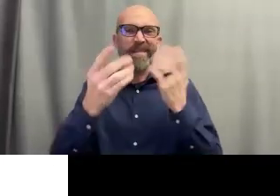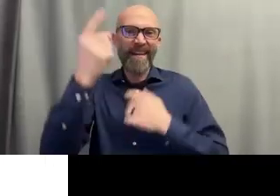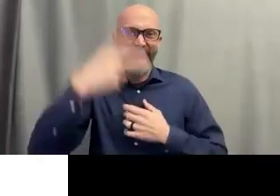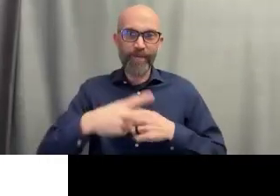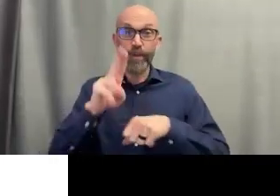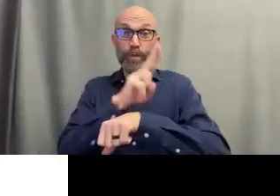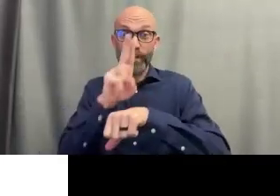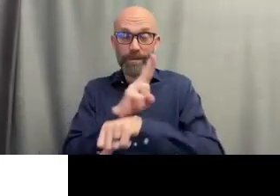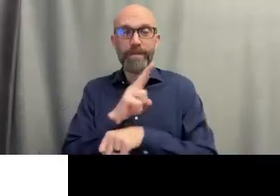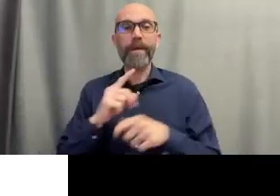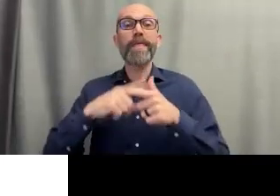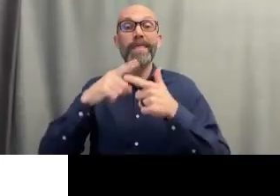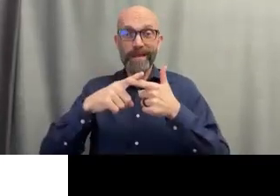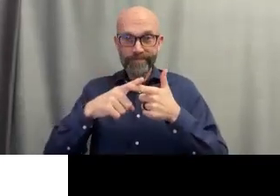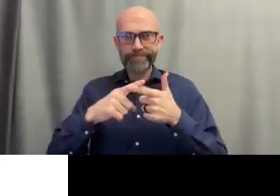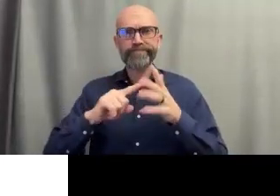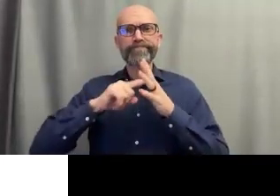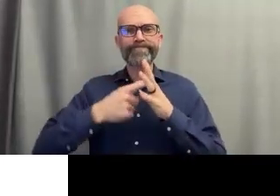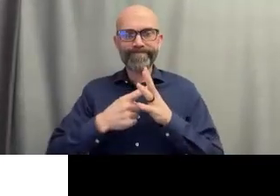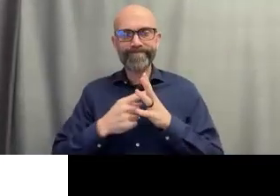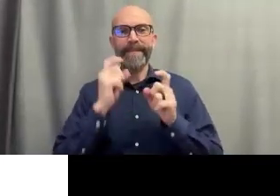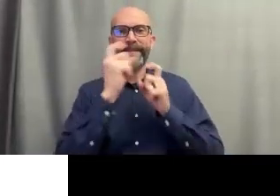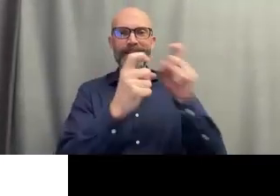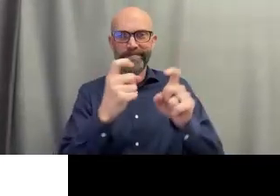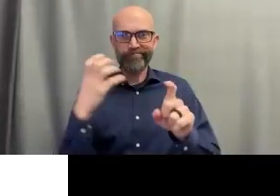So then I started to give them assignments, readings